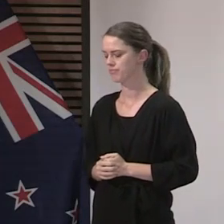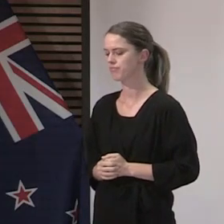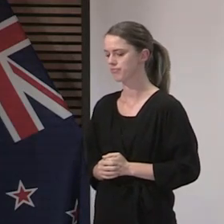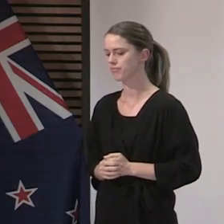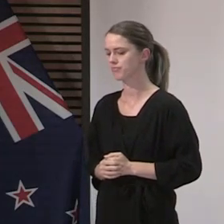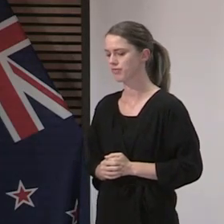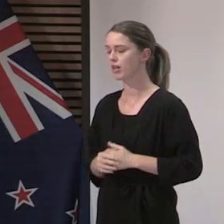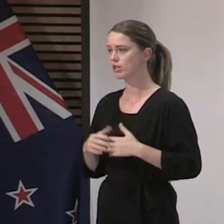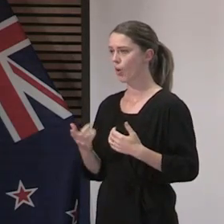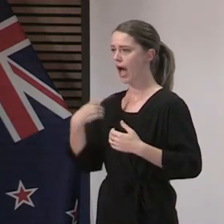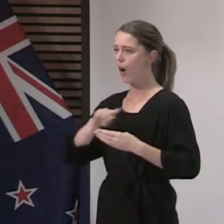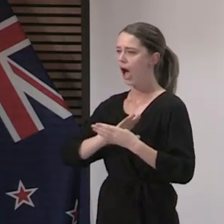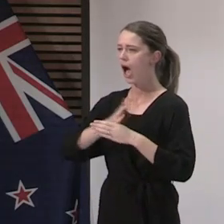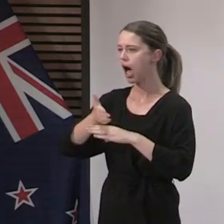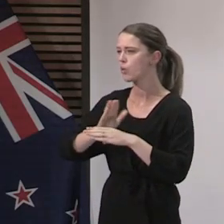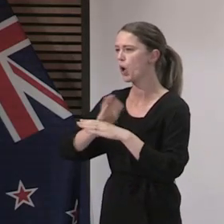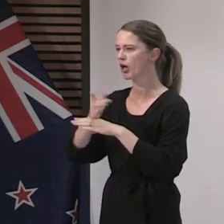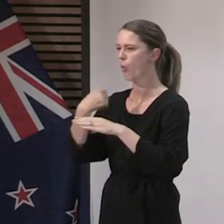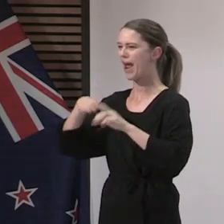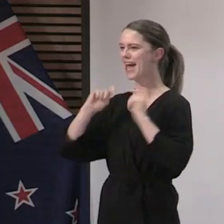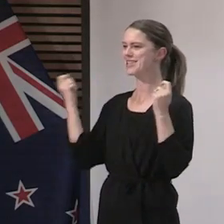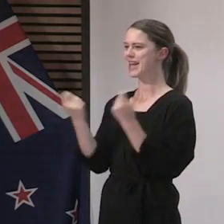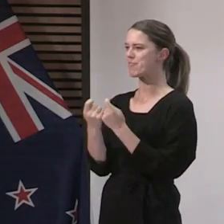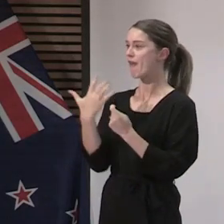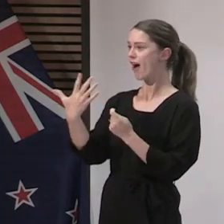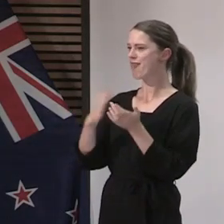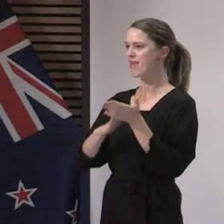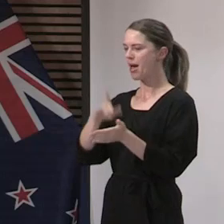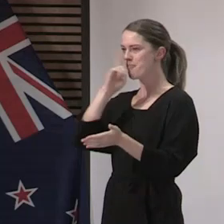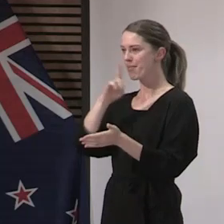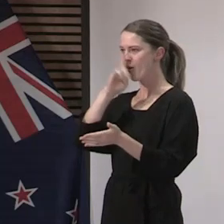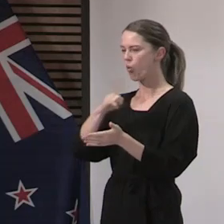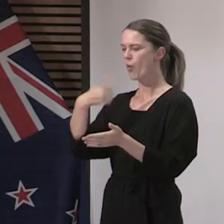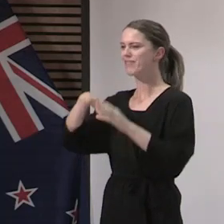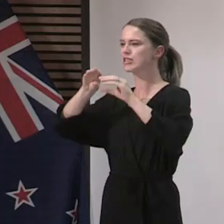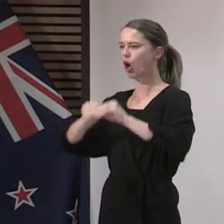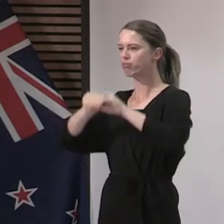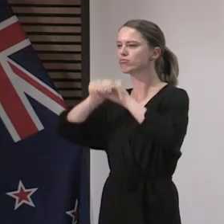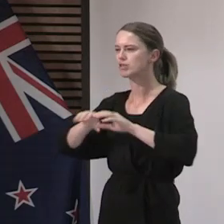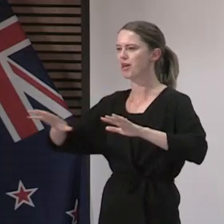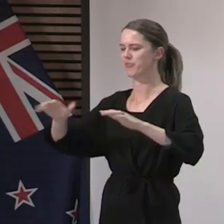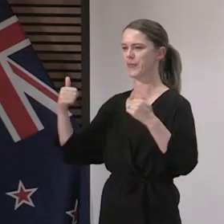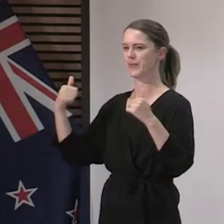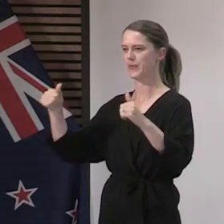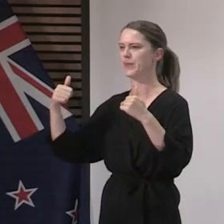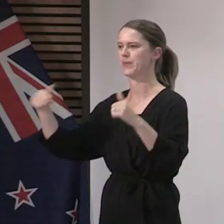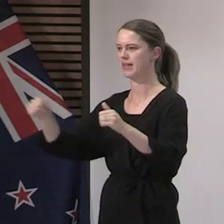undetected community trance anything in New Zealand. In